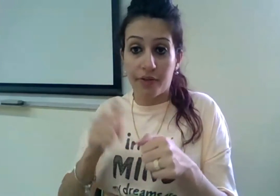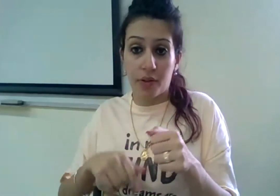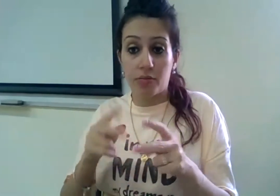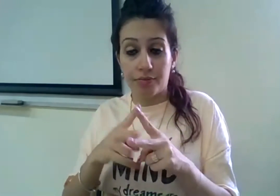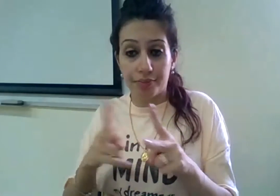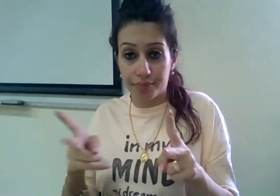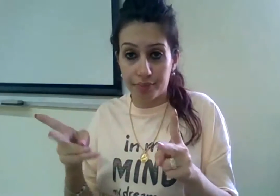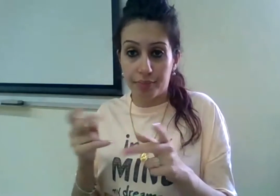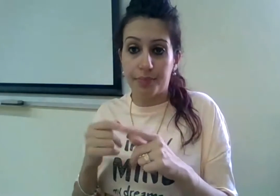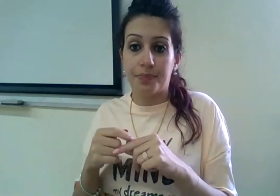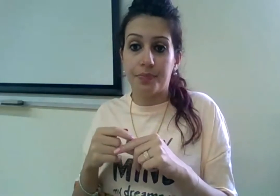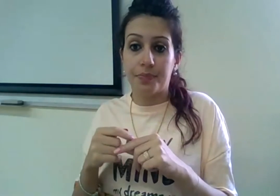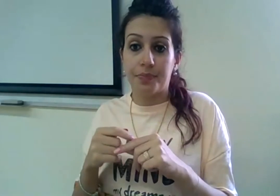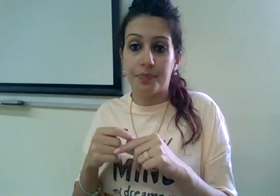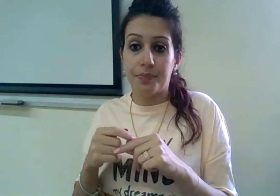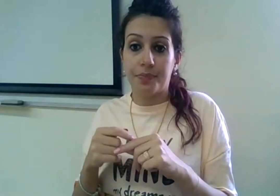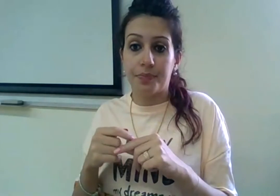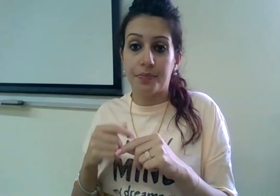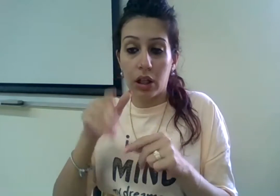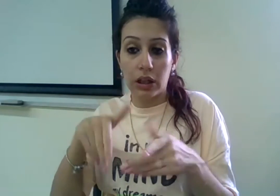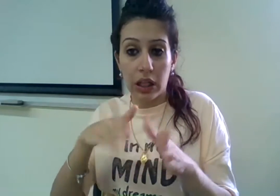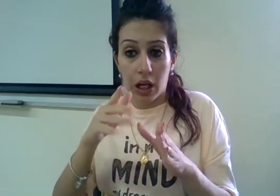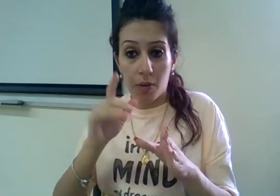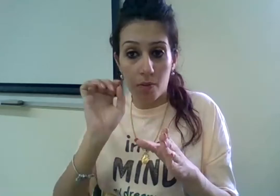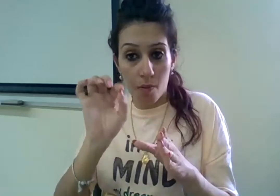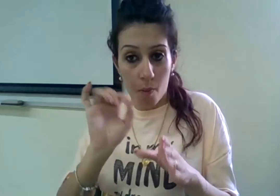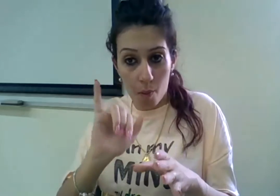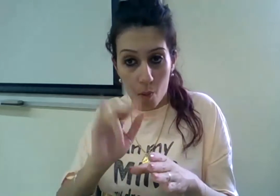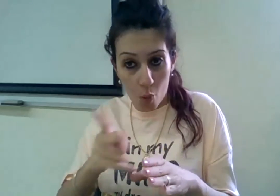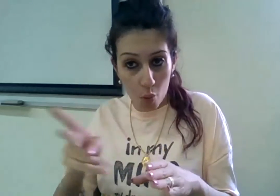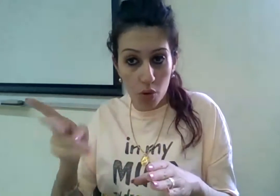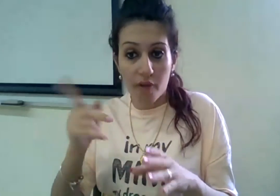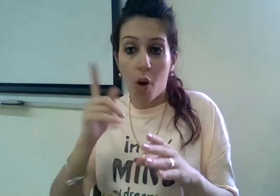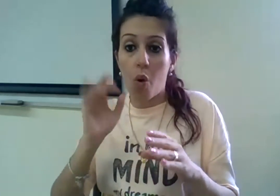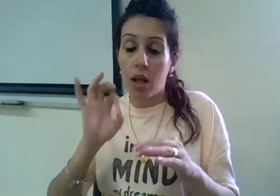so you can fail and retry or you can